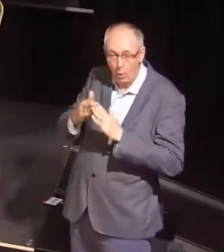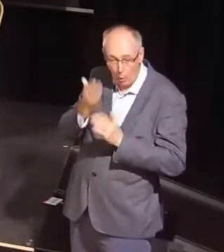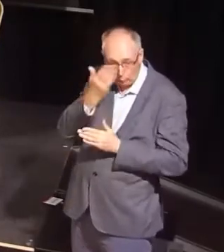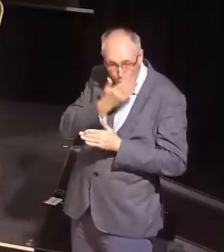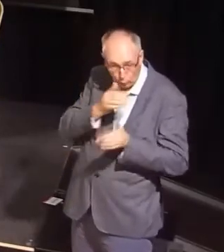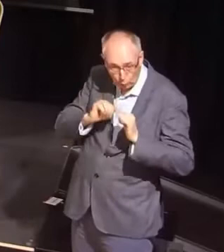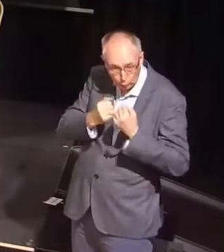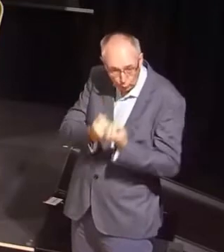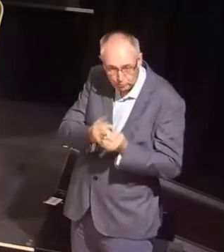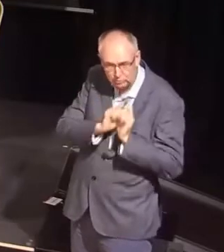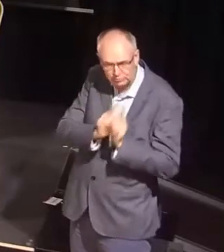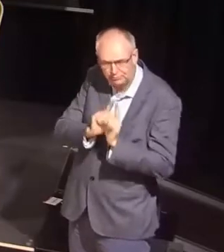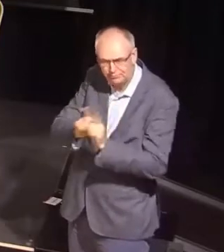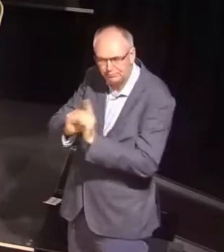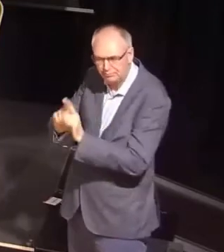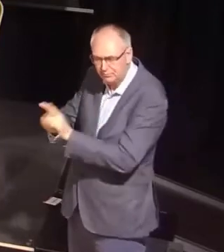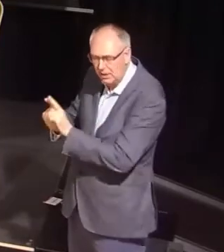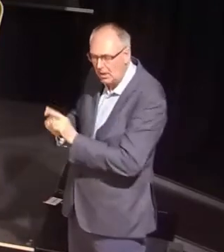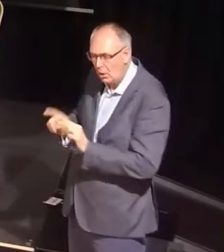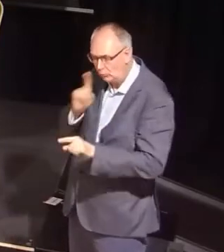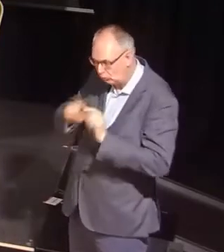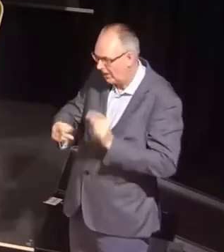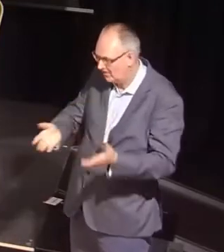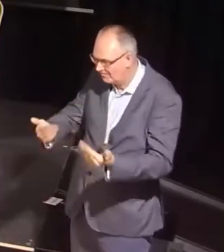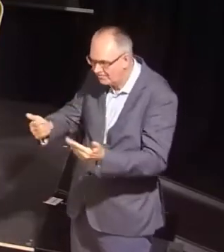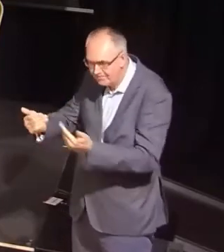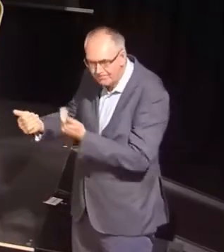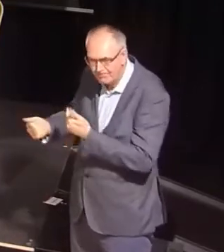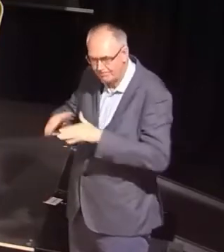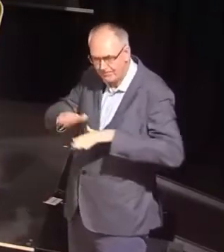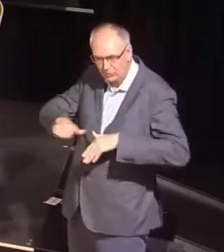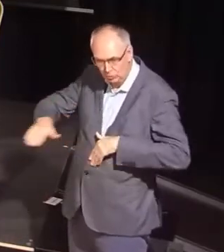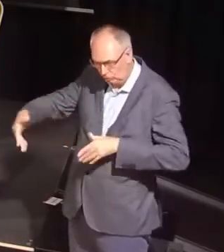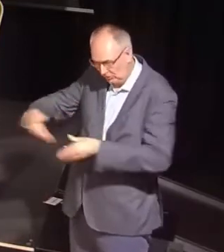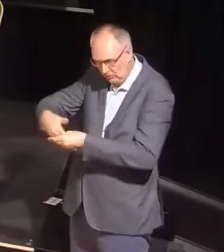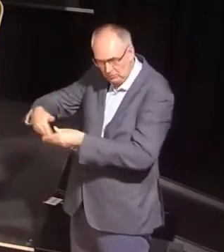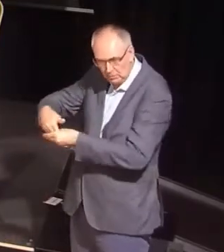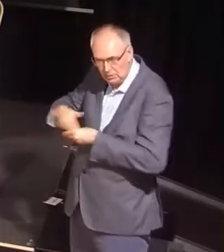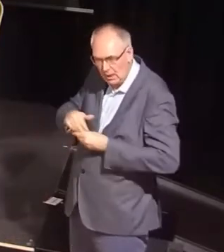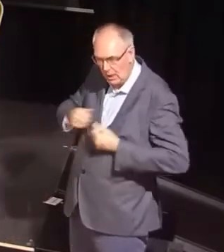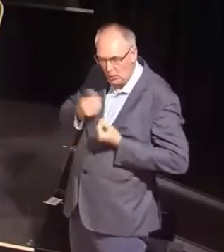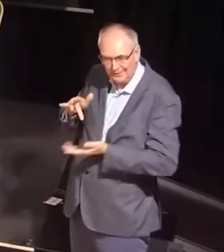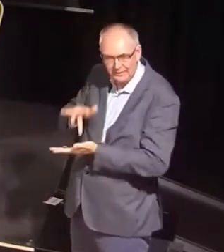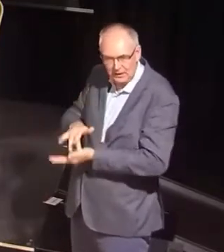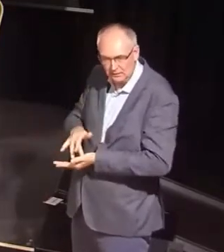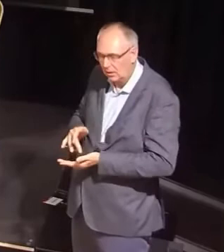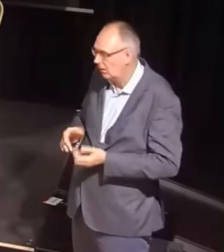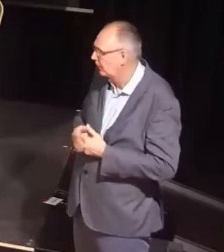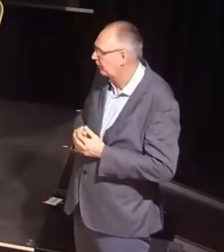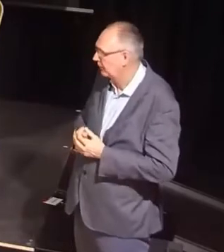and we try and get as many kids in our centre as possible, as well as adults. Just this week alone